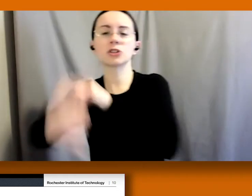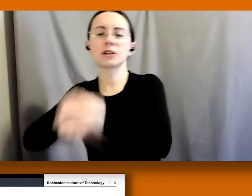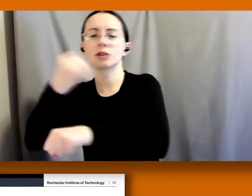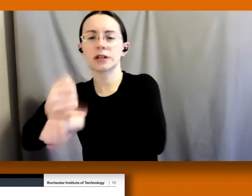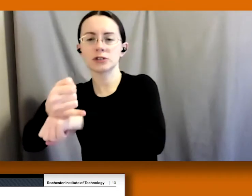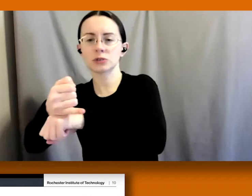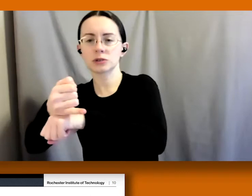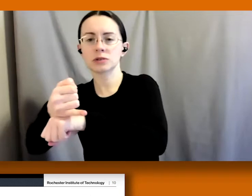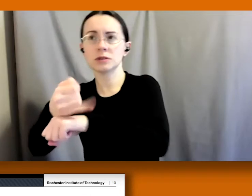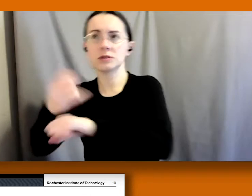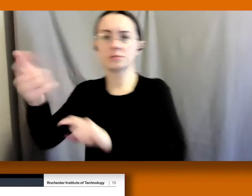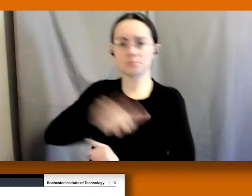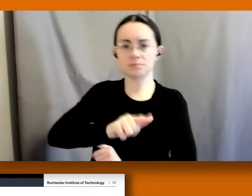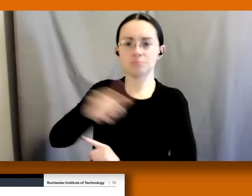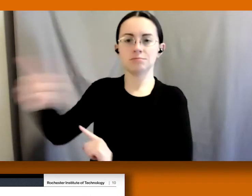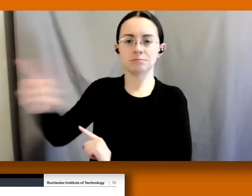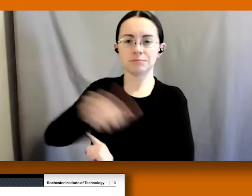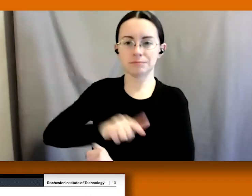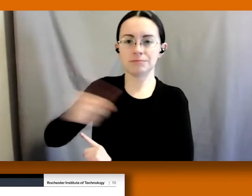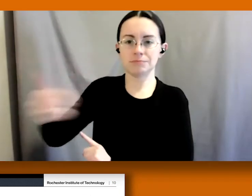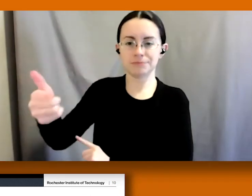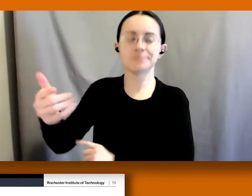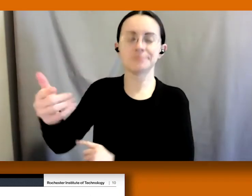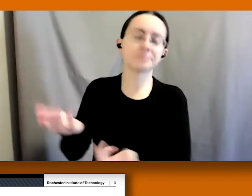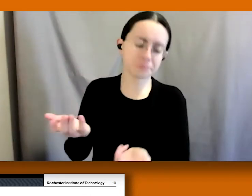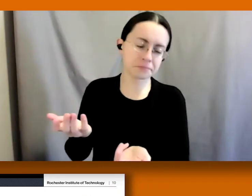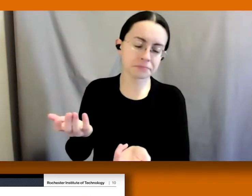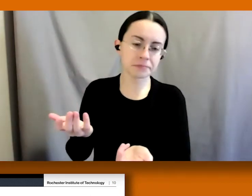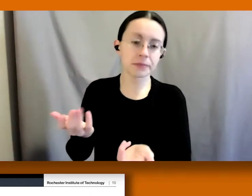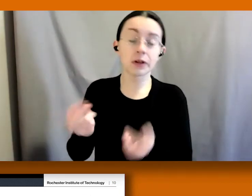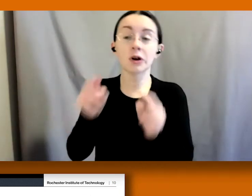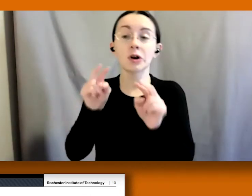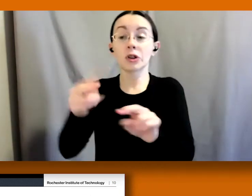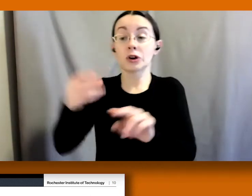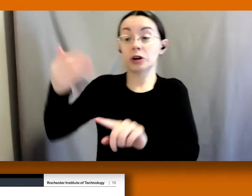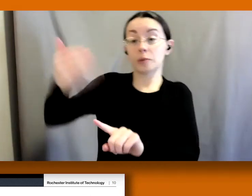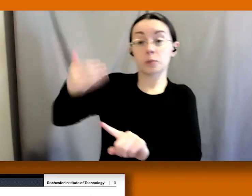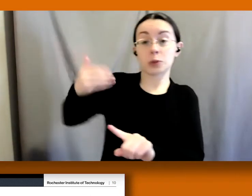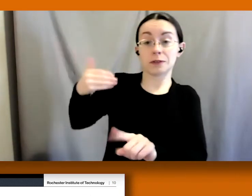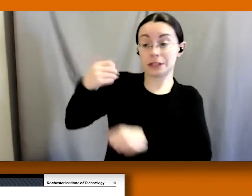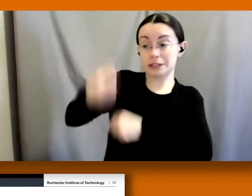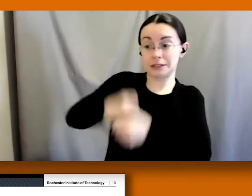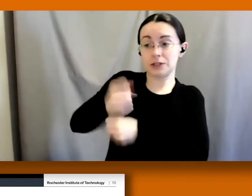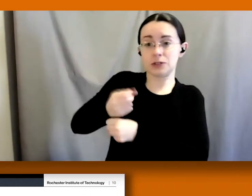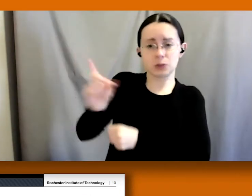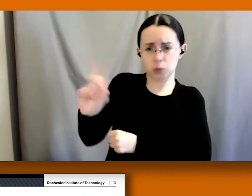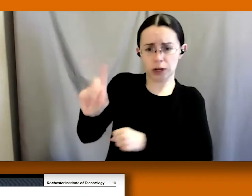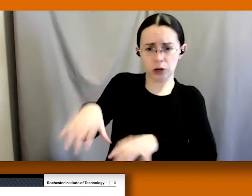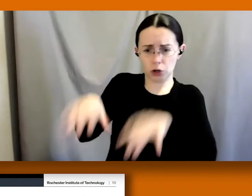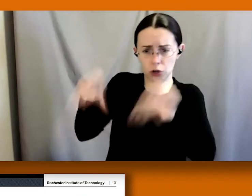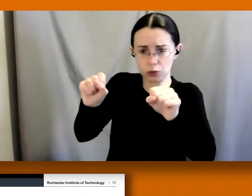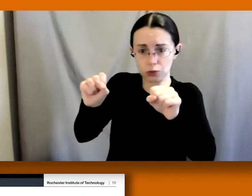Um, so just take a look at the previous years of those conferences and where they were hosted.